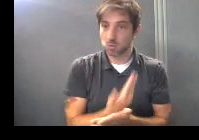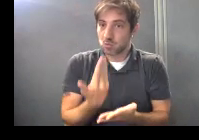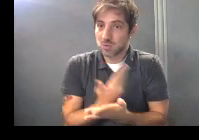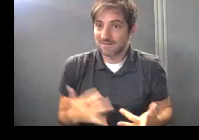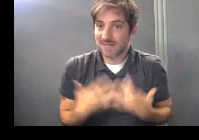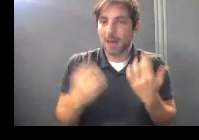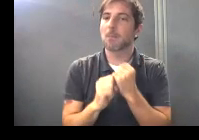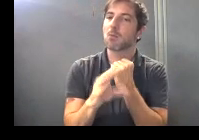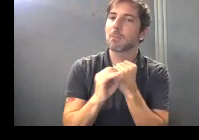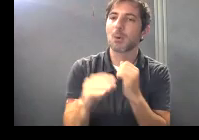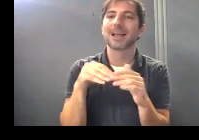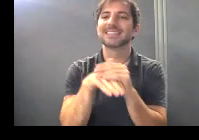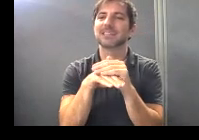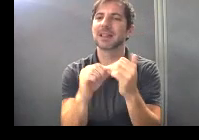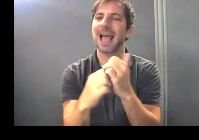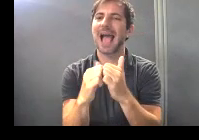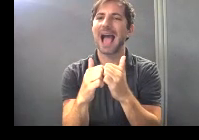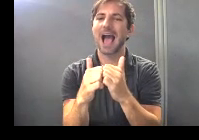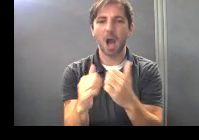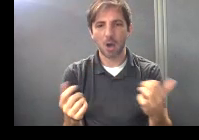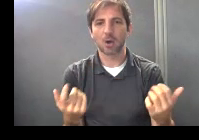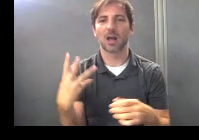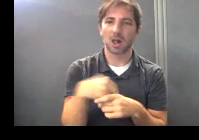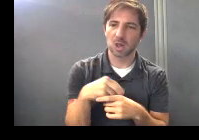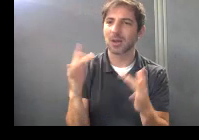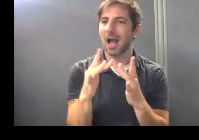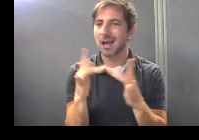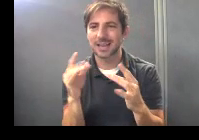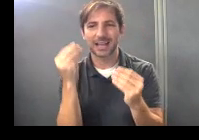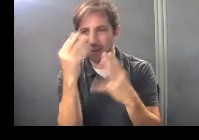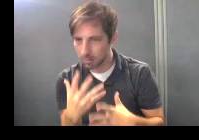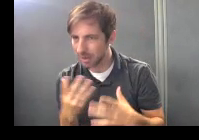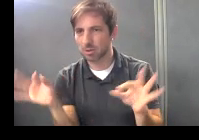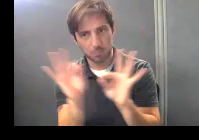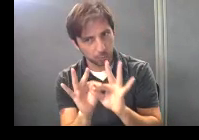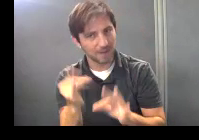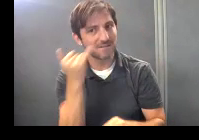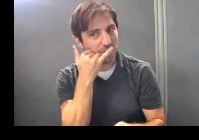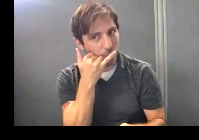FEATURES YOU HAVE AND INCLUDE CONTACT INFORMATION. PHONE AND E-MAIL ARE BOTH IMPORTANT FOR PEOPLE